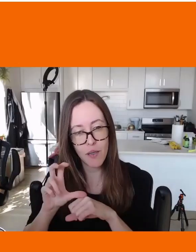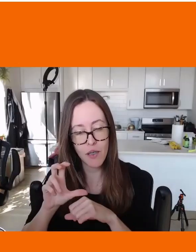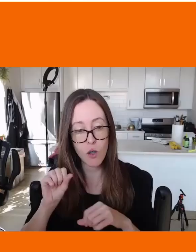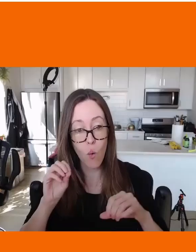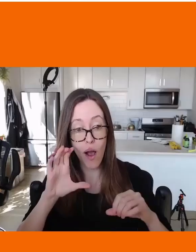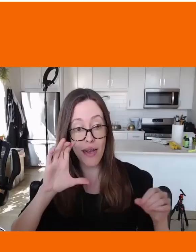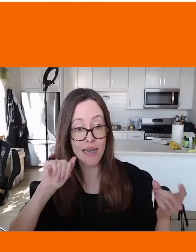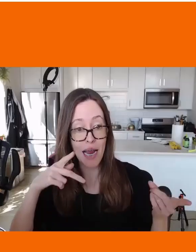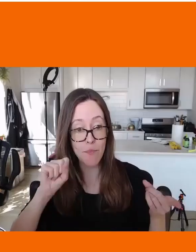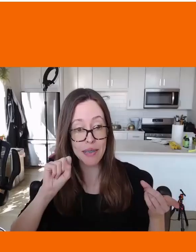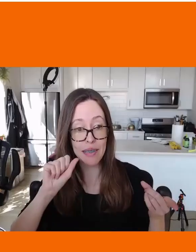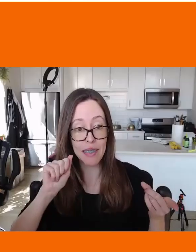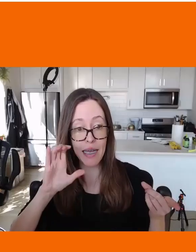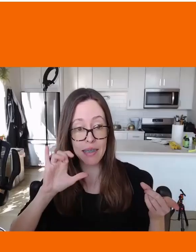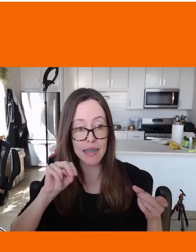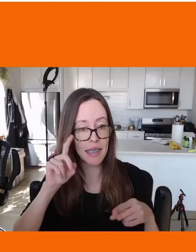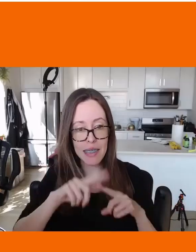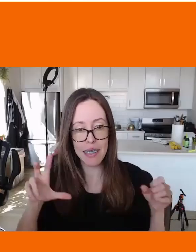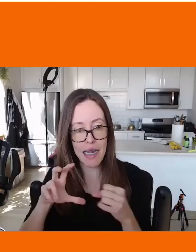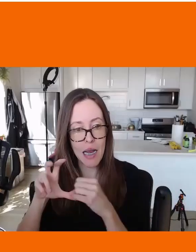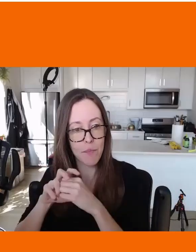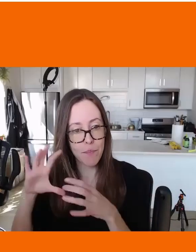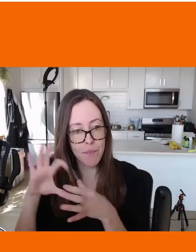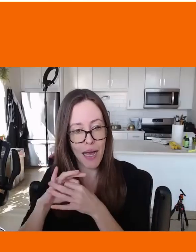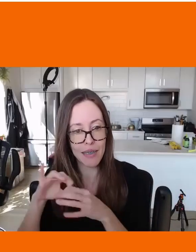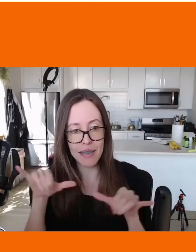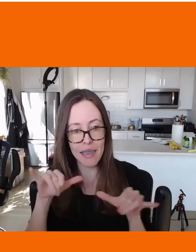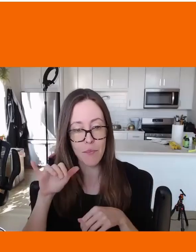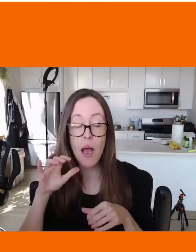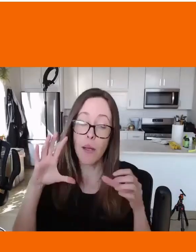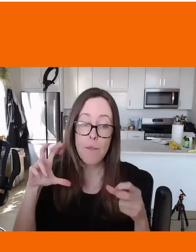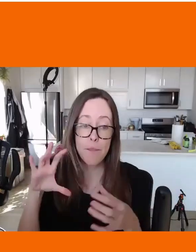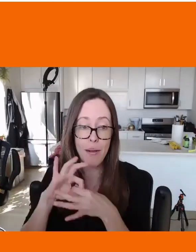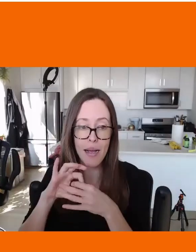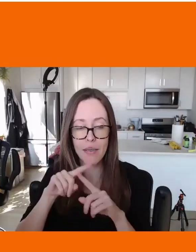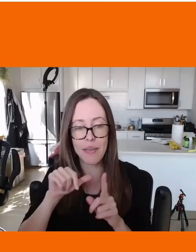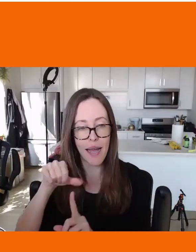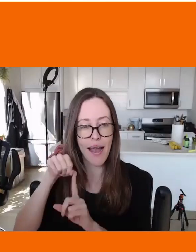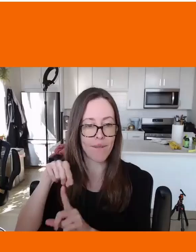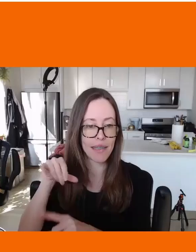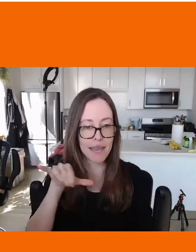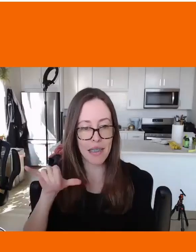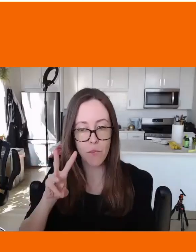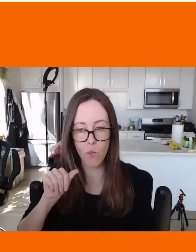slightly different shape, so the capsaicin molecule can't bind to it the same way that it does in mammals. It does bind, but it